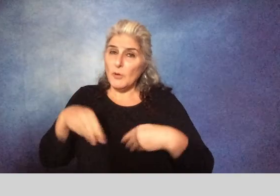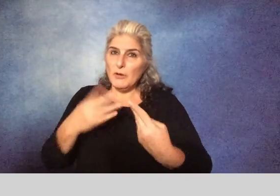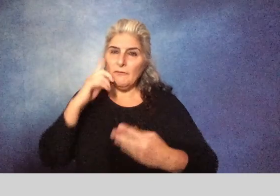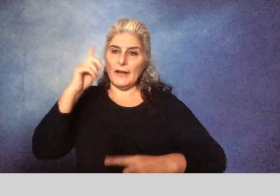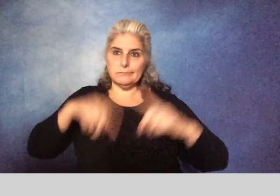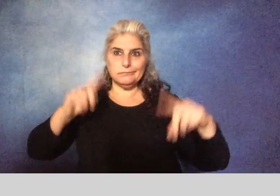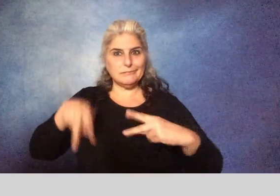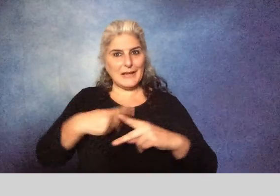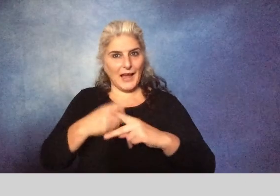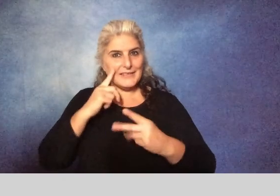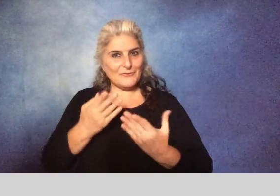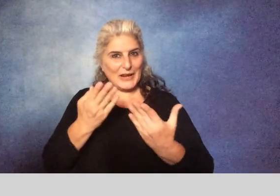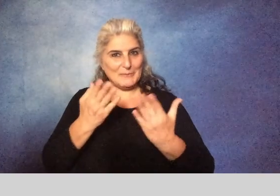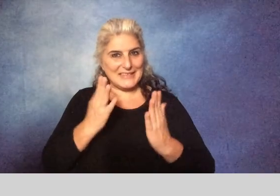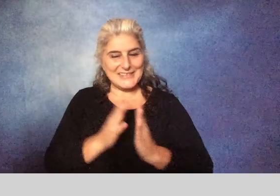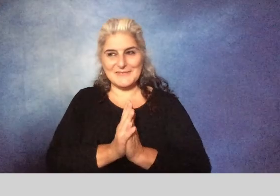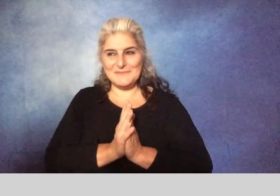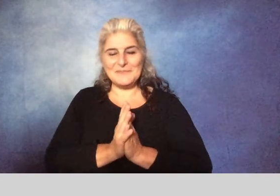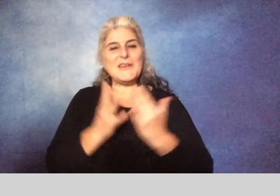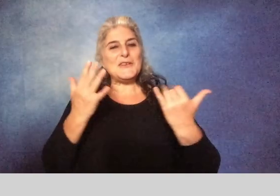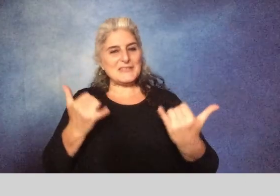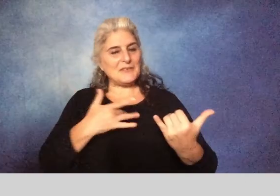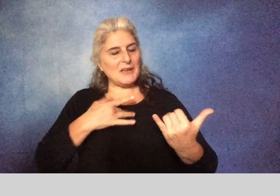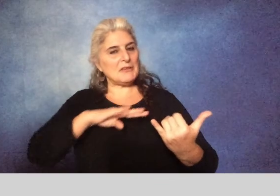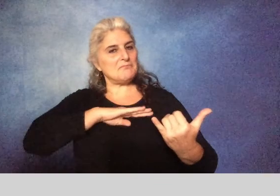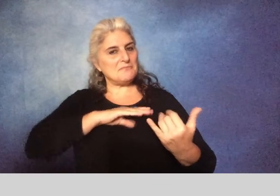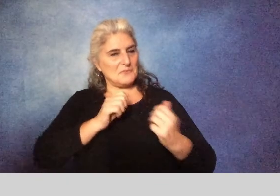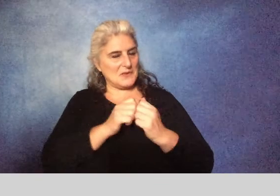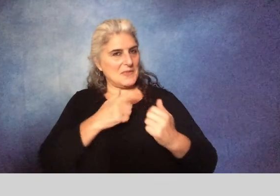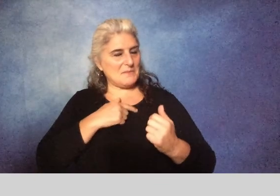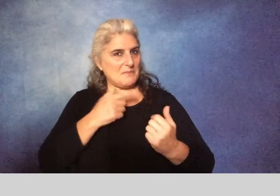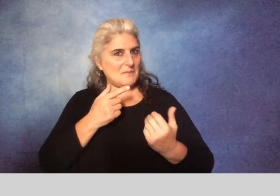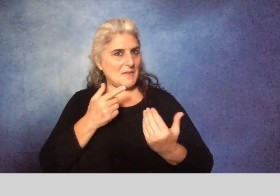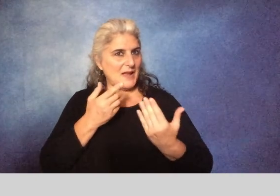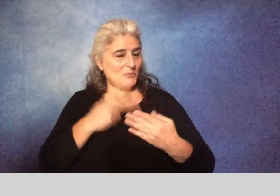Now that I'm pretty happy with The Recommender, I've decided to put it on to a Flask App.